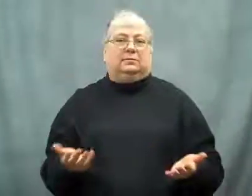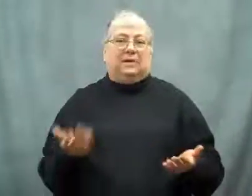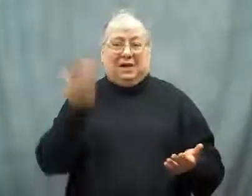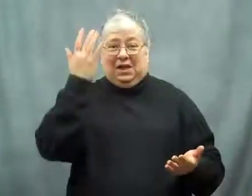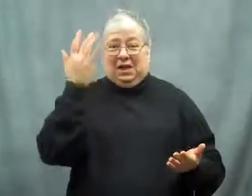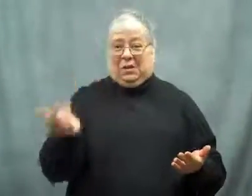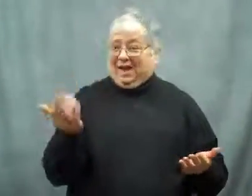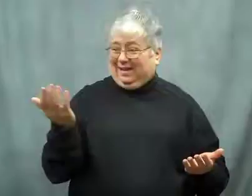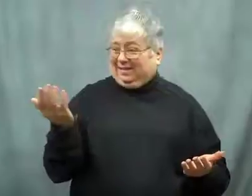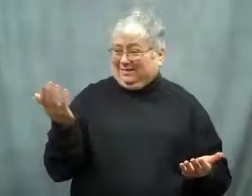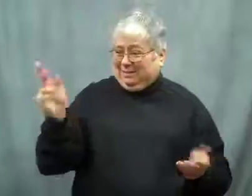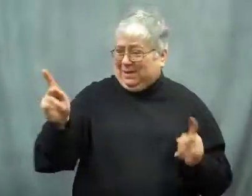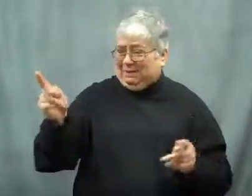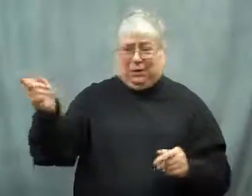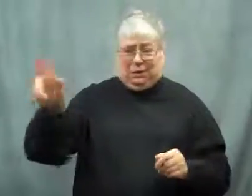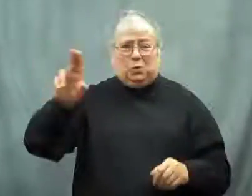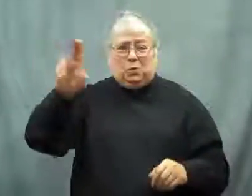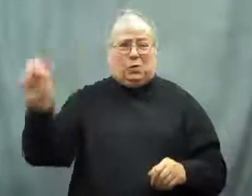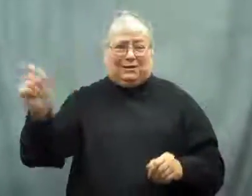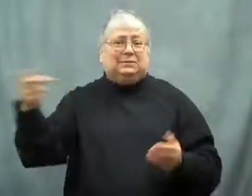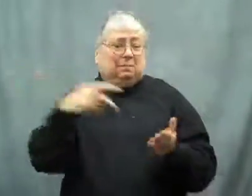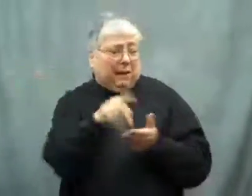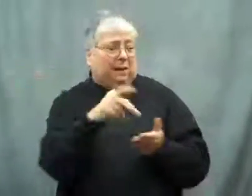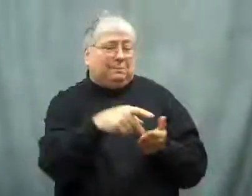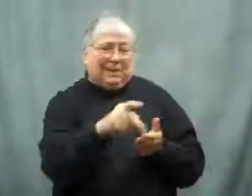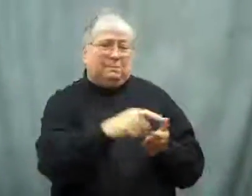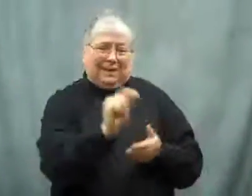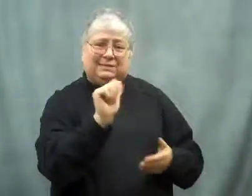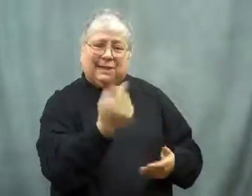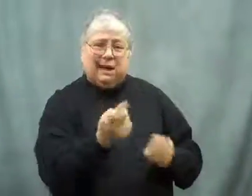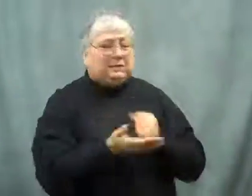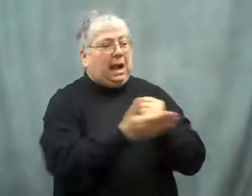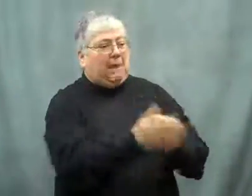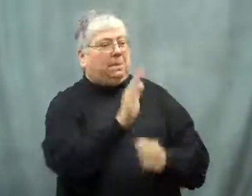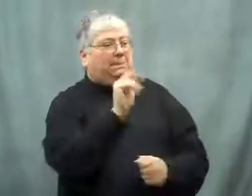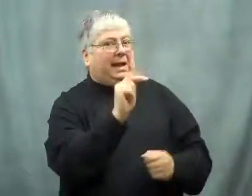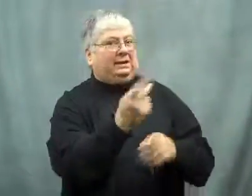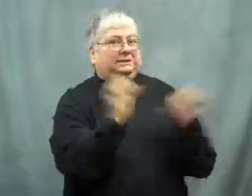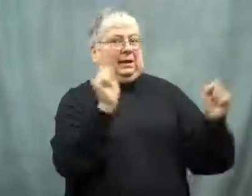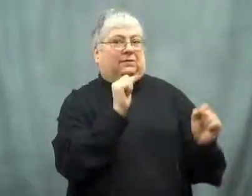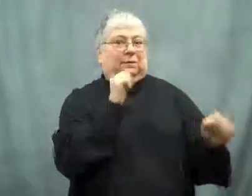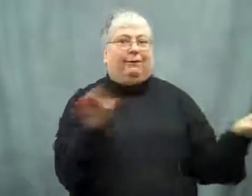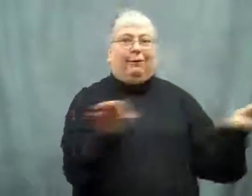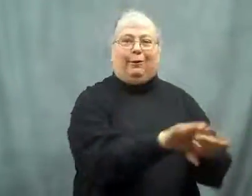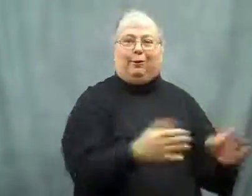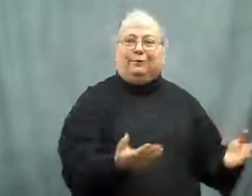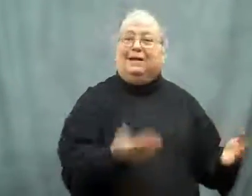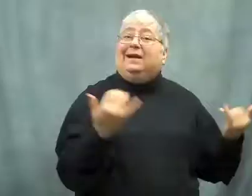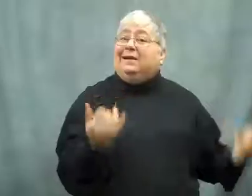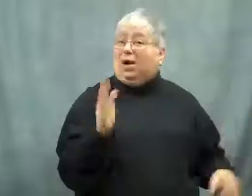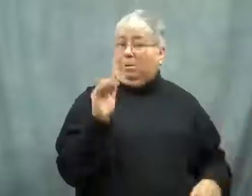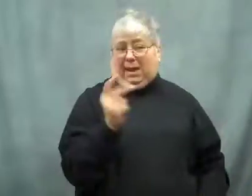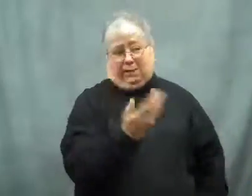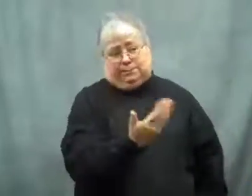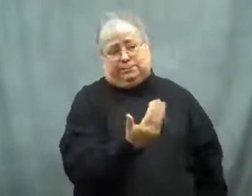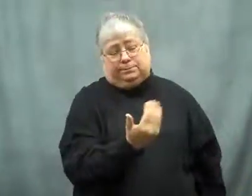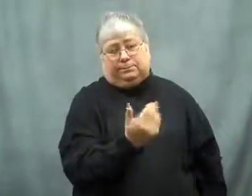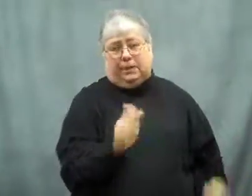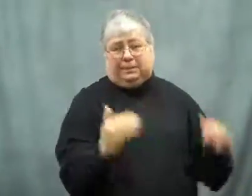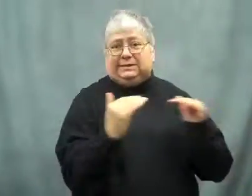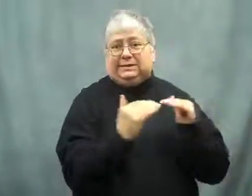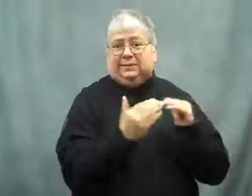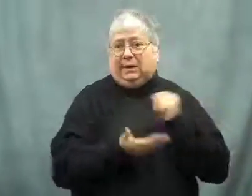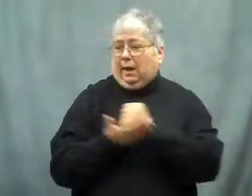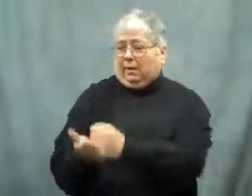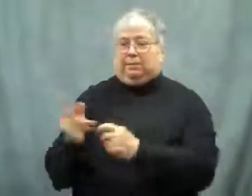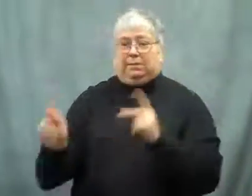Taxpayers bailed out the banking industry.